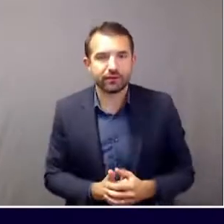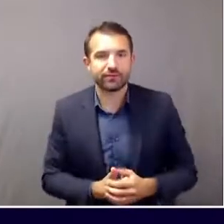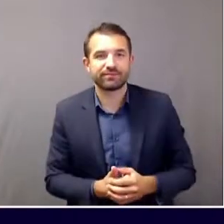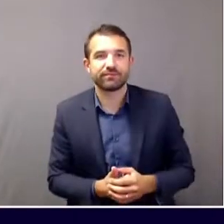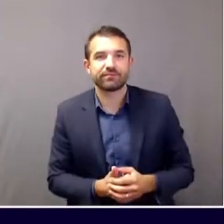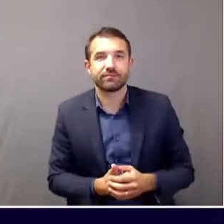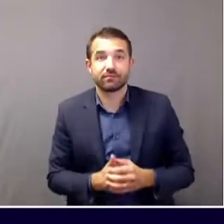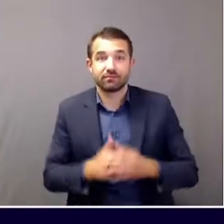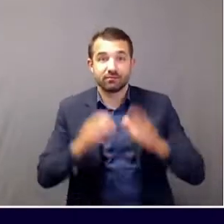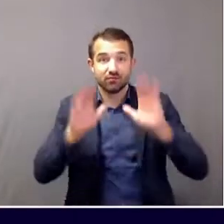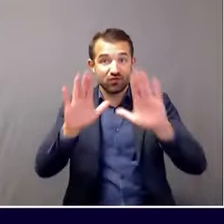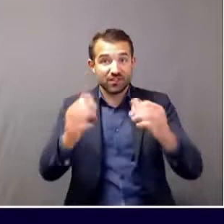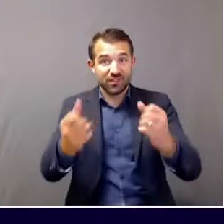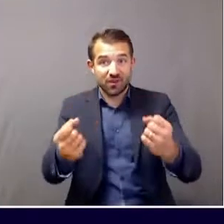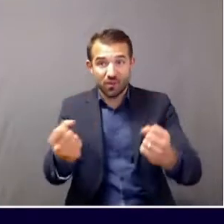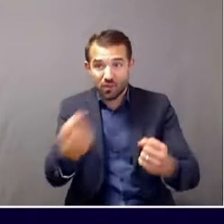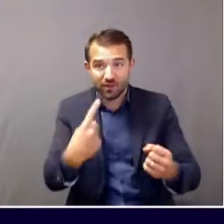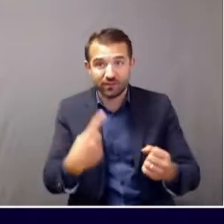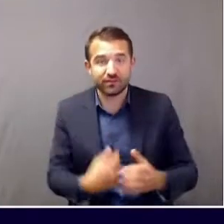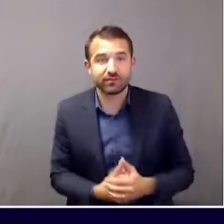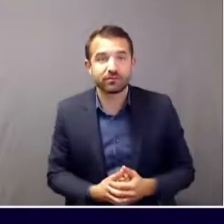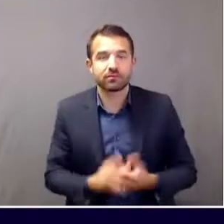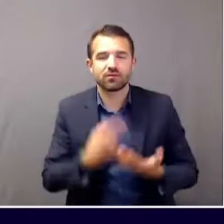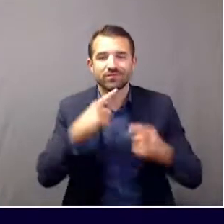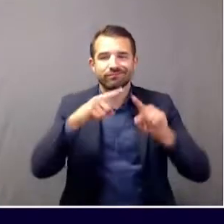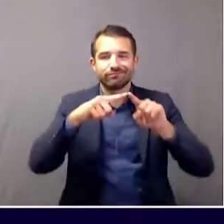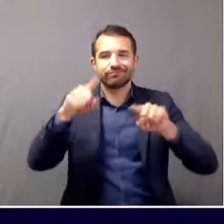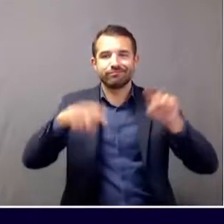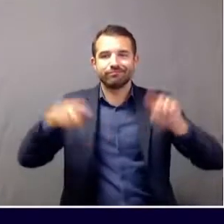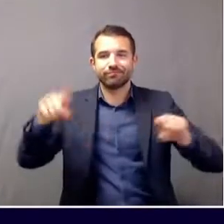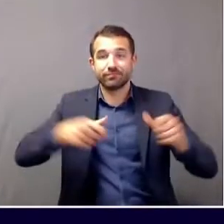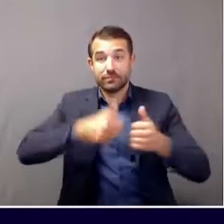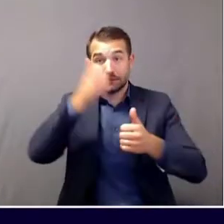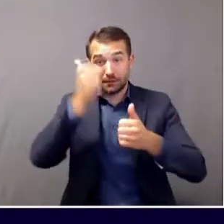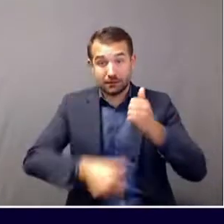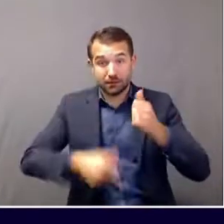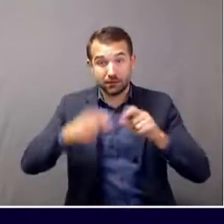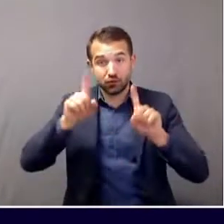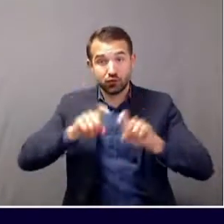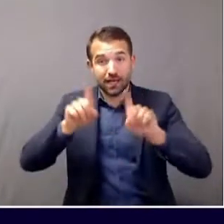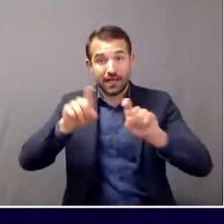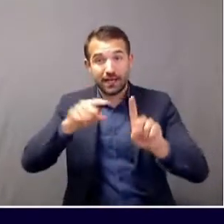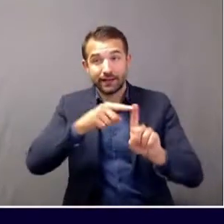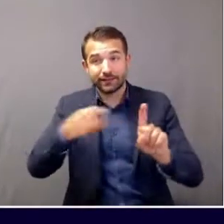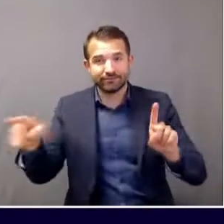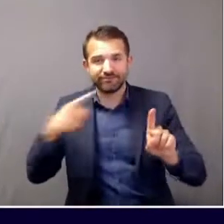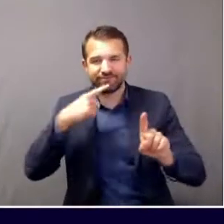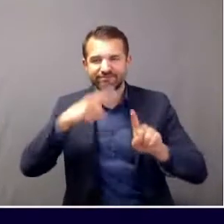is that these decisions are not